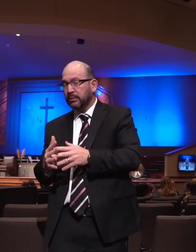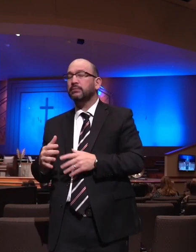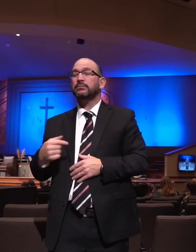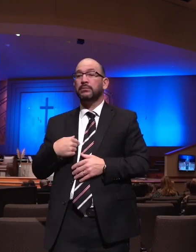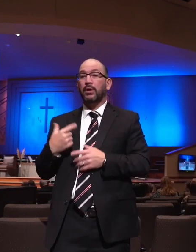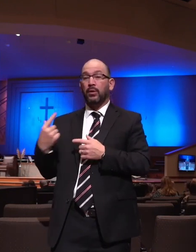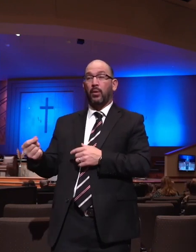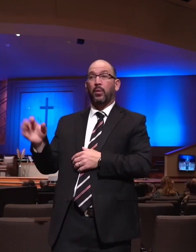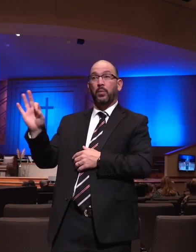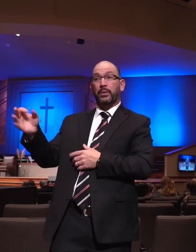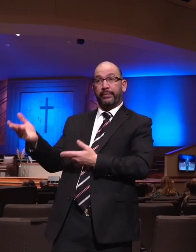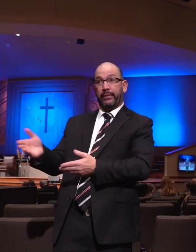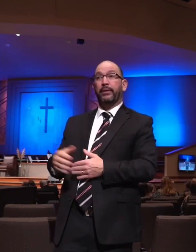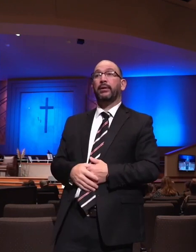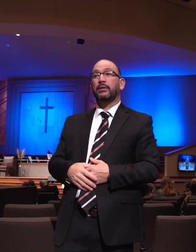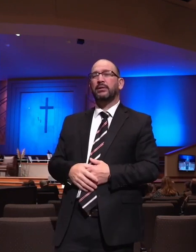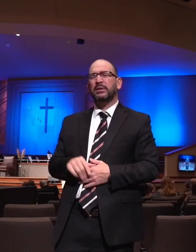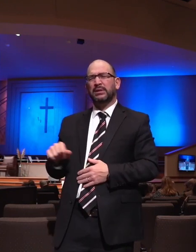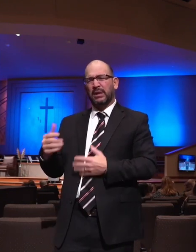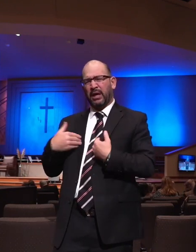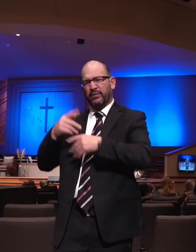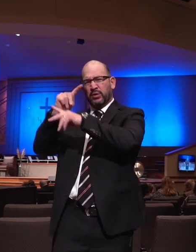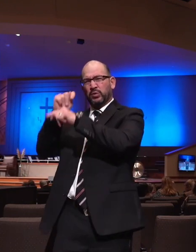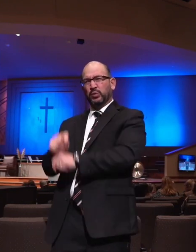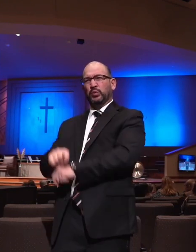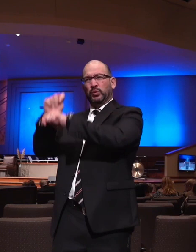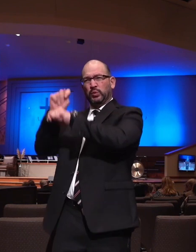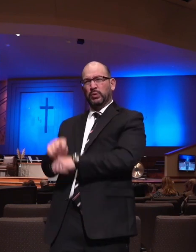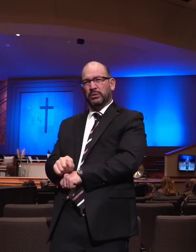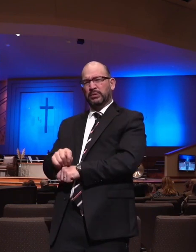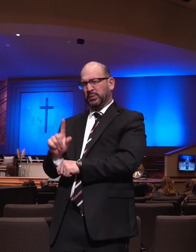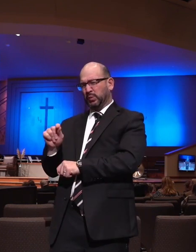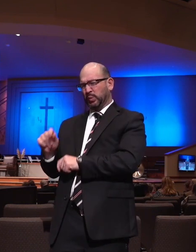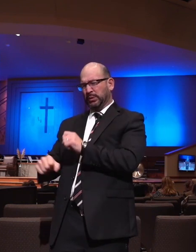preach they've been doing it for like 15 almost 20 years